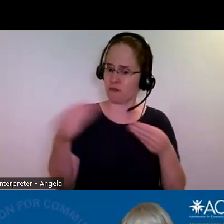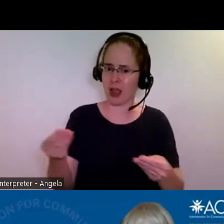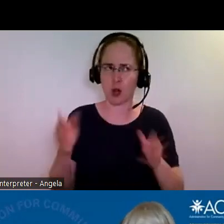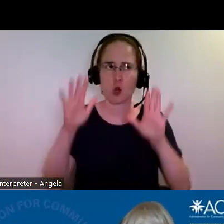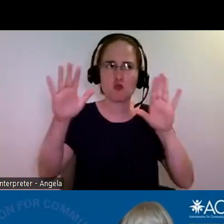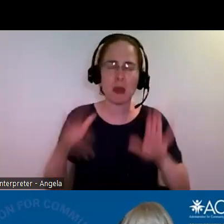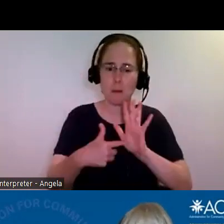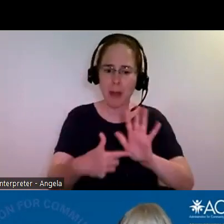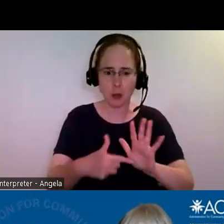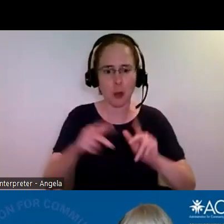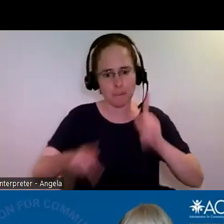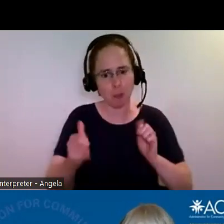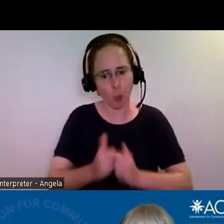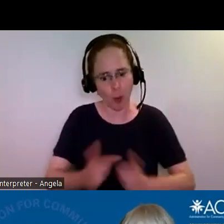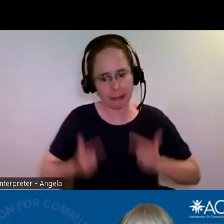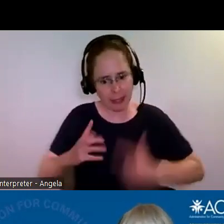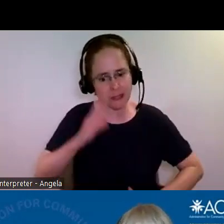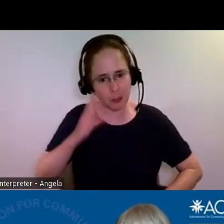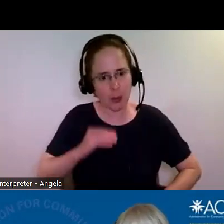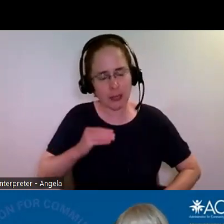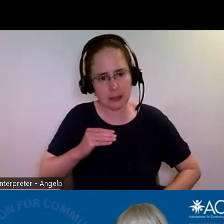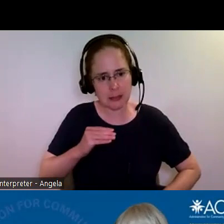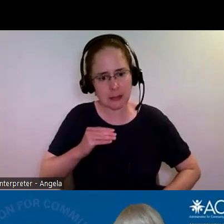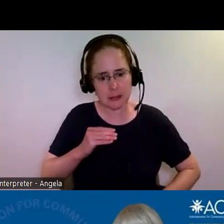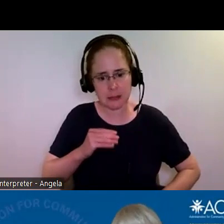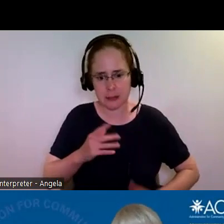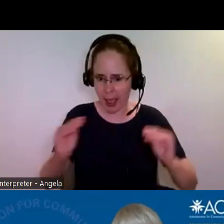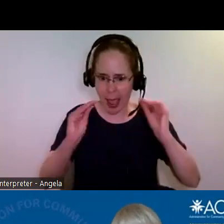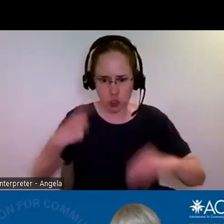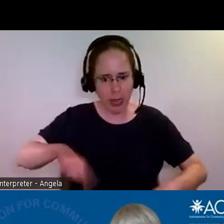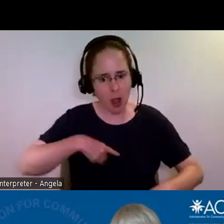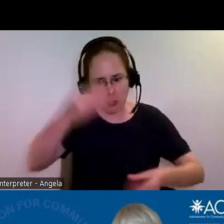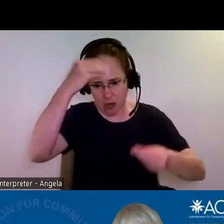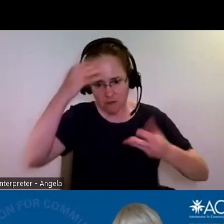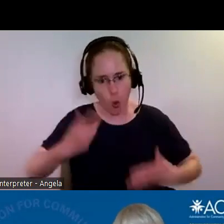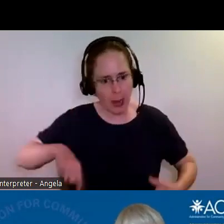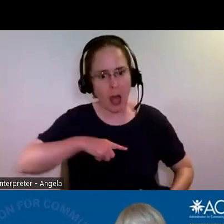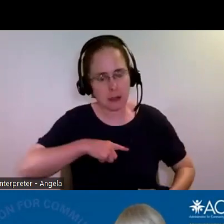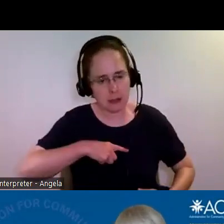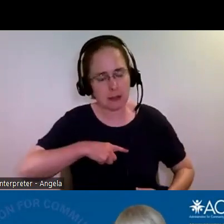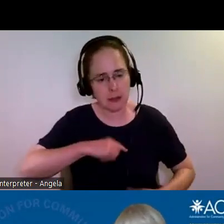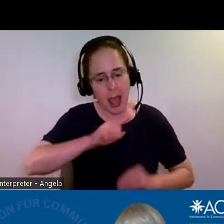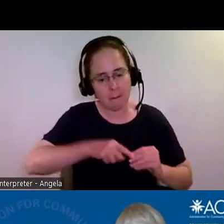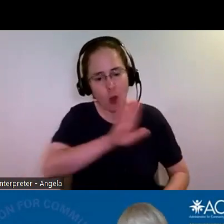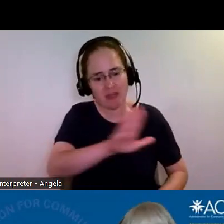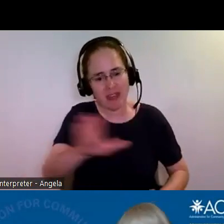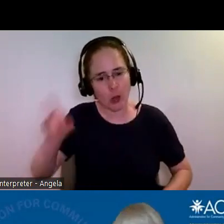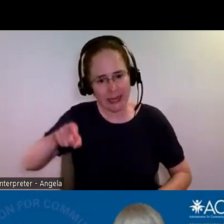of people with lived experience in educating us and informing us about their needs, ideas,